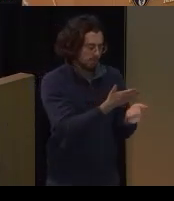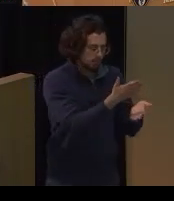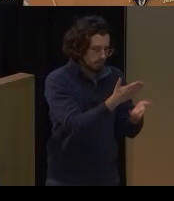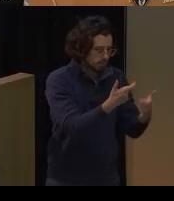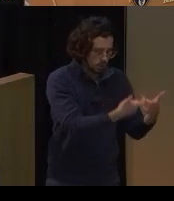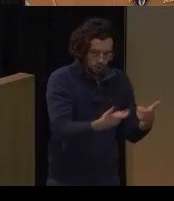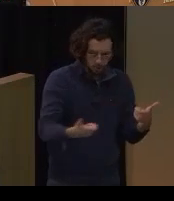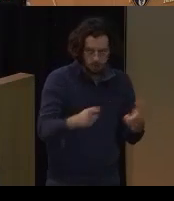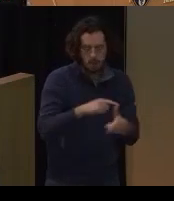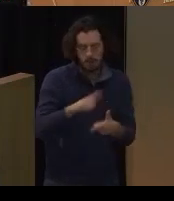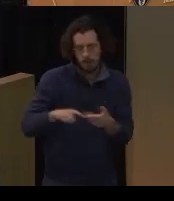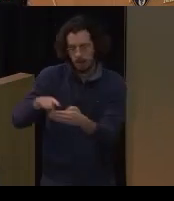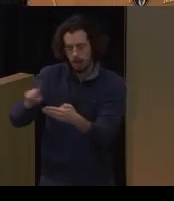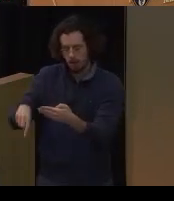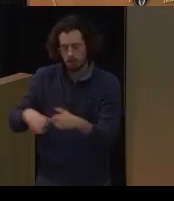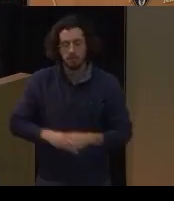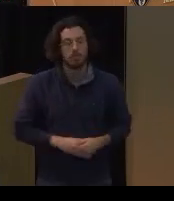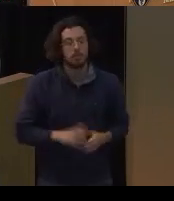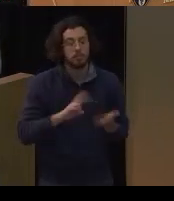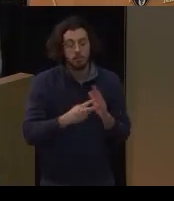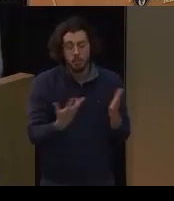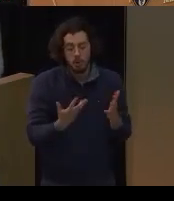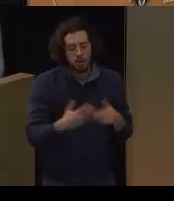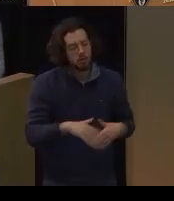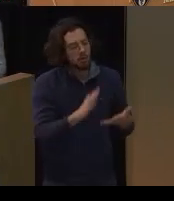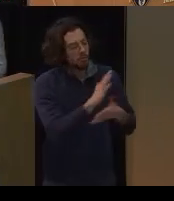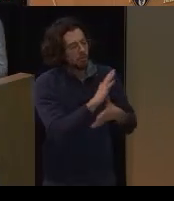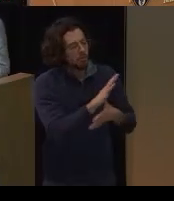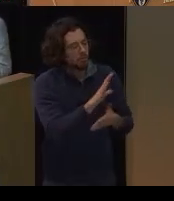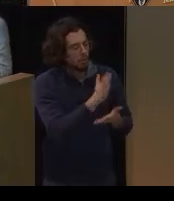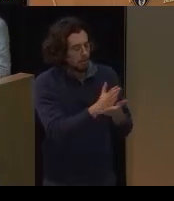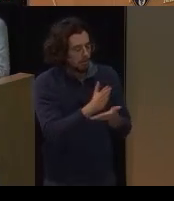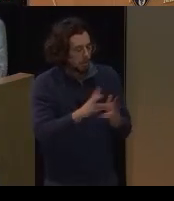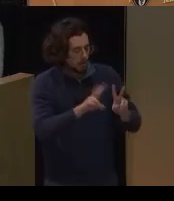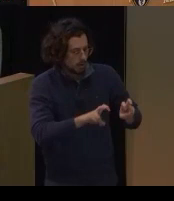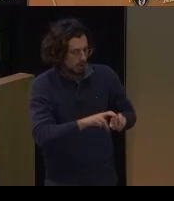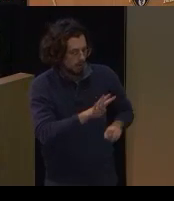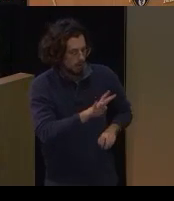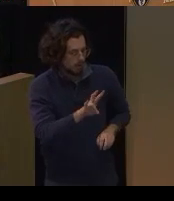is we're running a principal components analysis on these 47 Loop features and those components